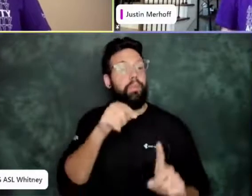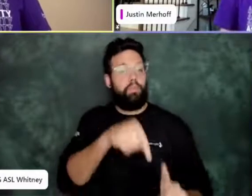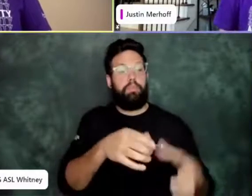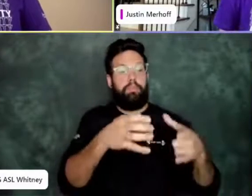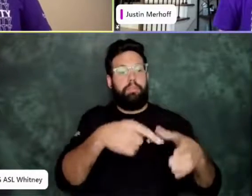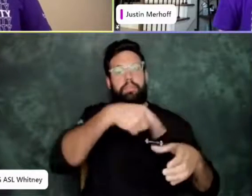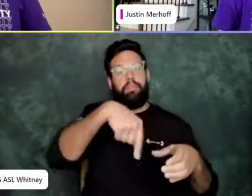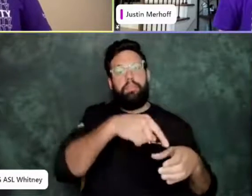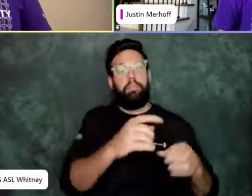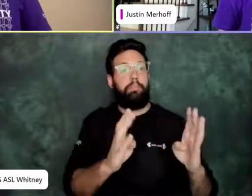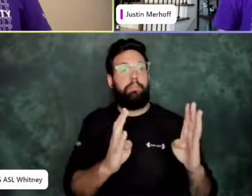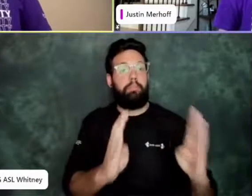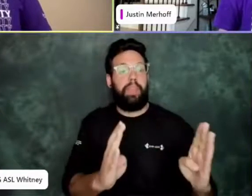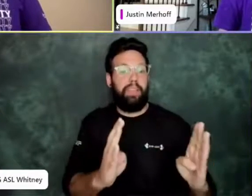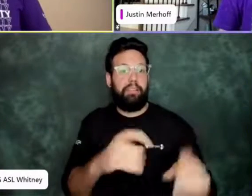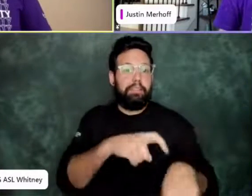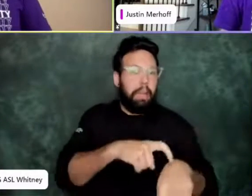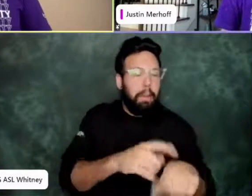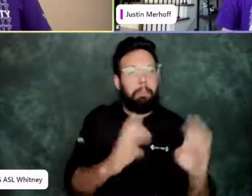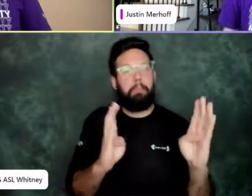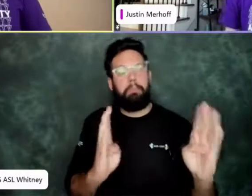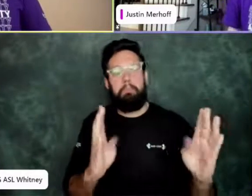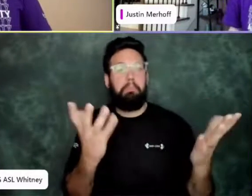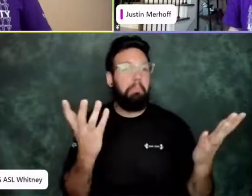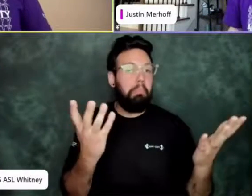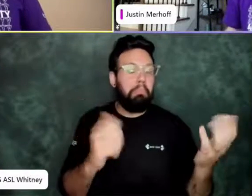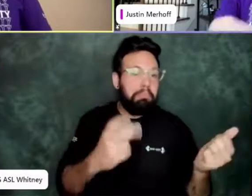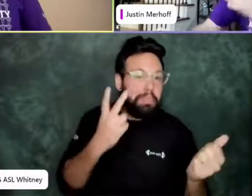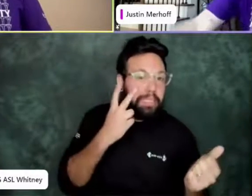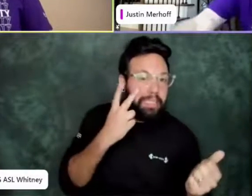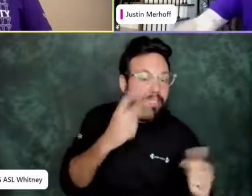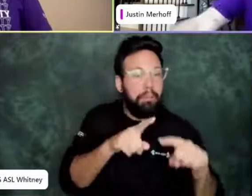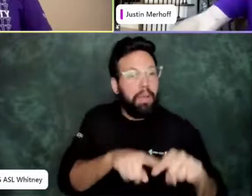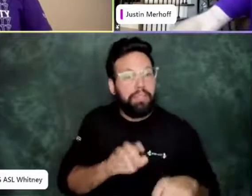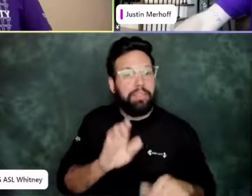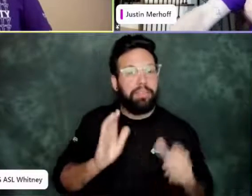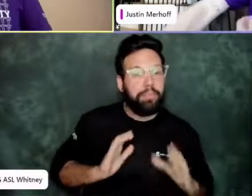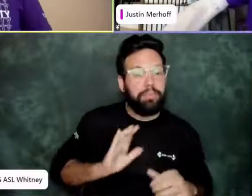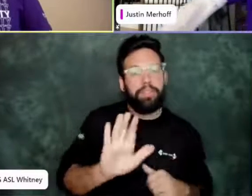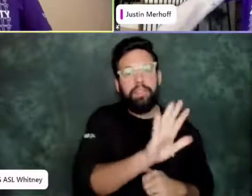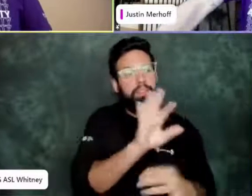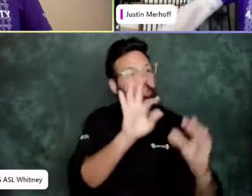It's gonna depend a lot on customer feedback and our ability to continue to develop the product.